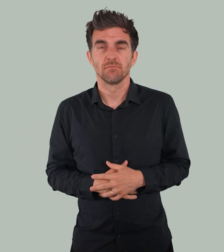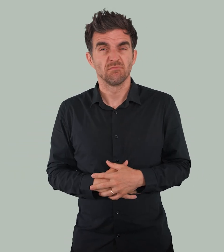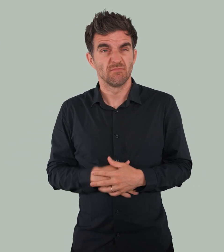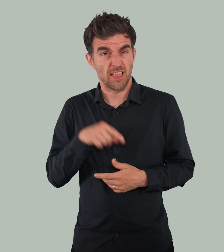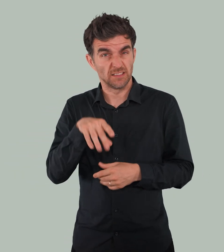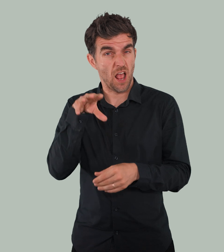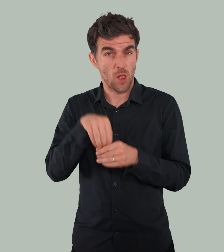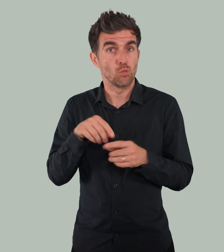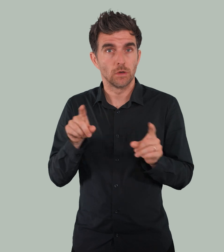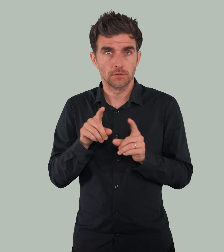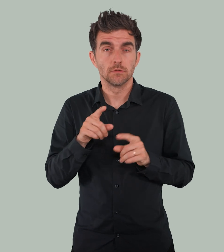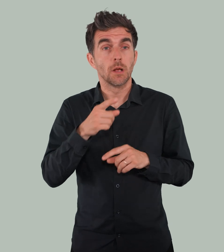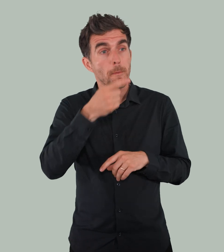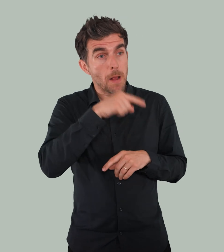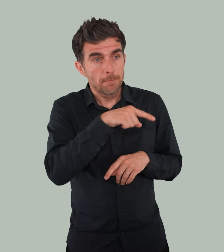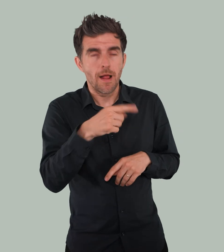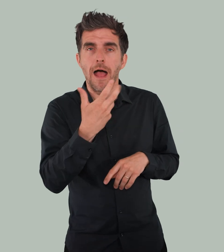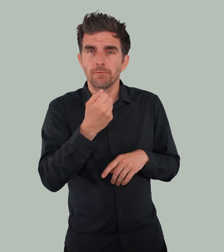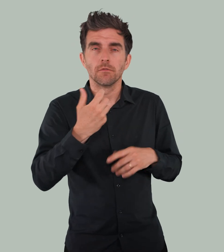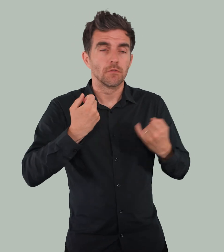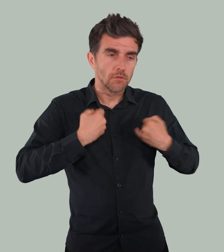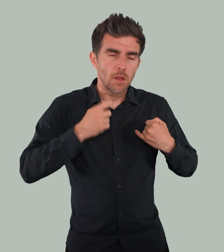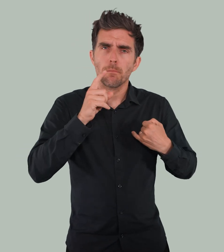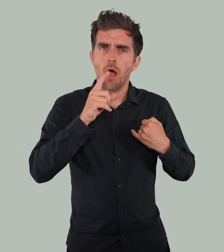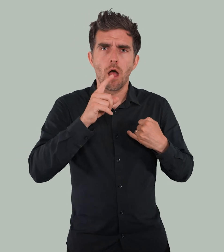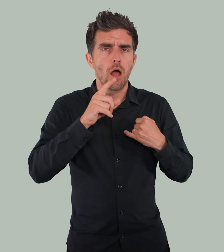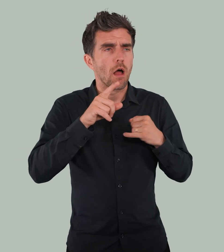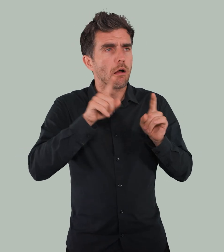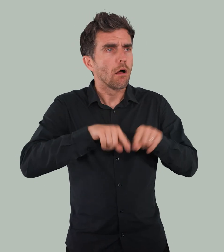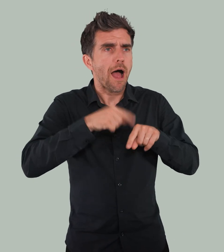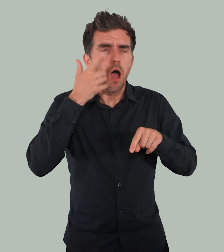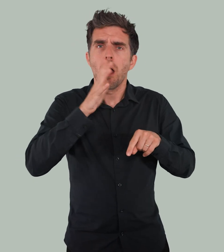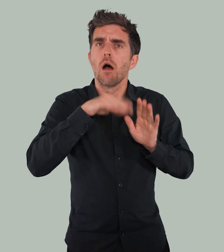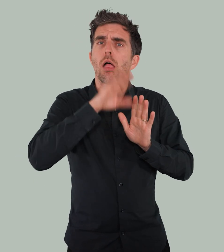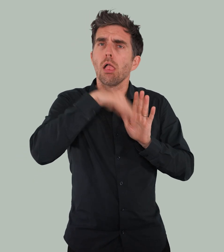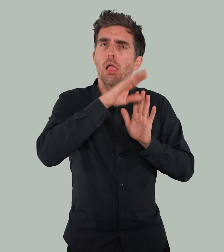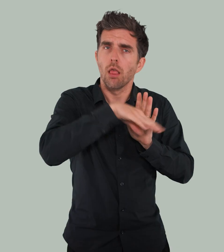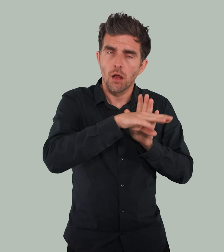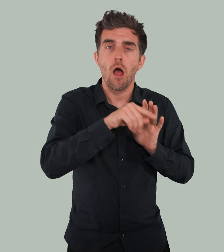This includes accounts from people with fluctuating conditions,